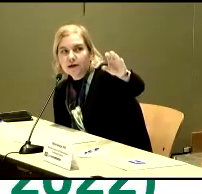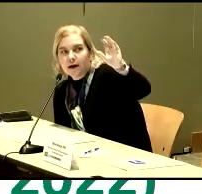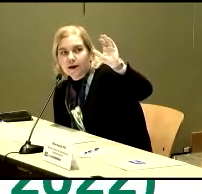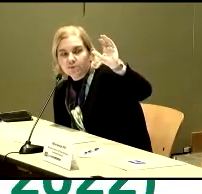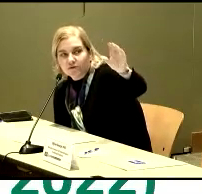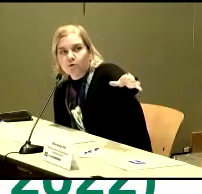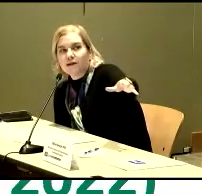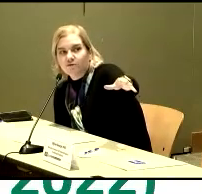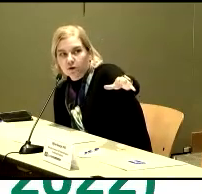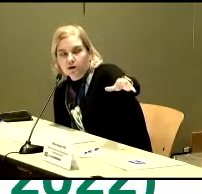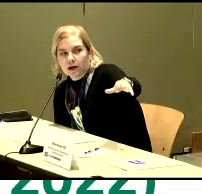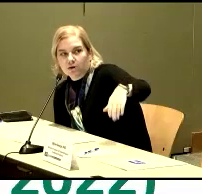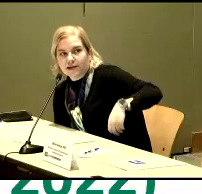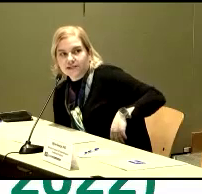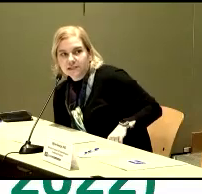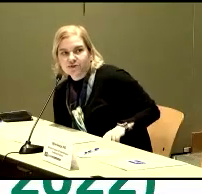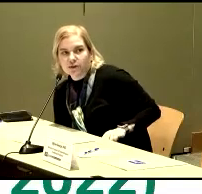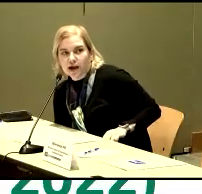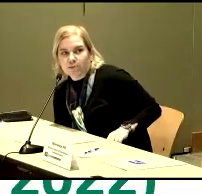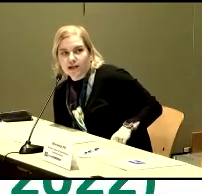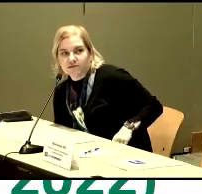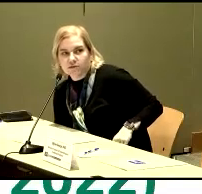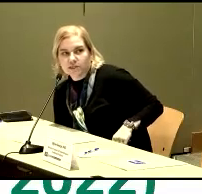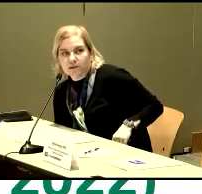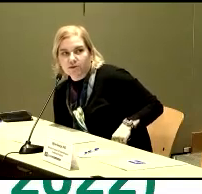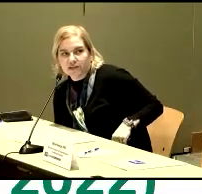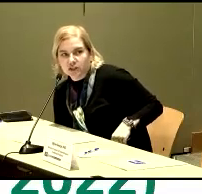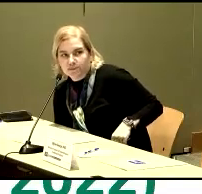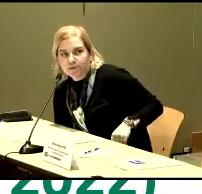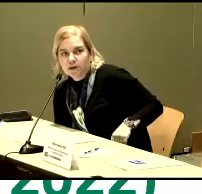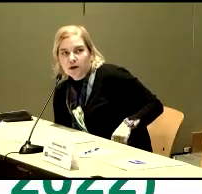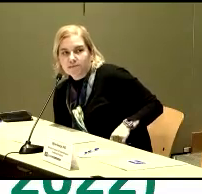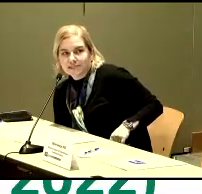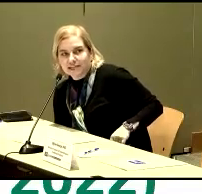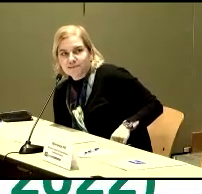We have 24 grantees for the Comprehensive Suicide Prevention, the CSP grant.